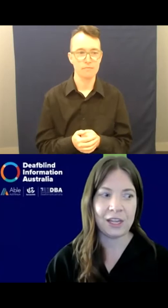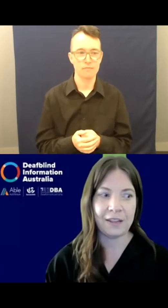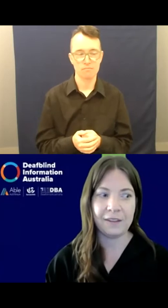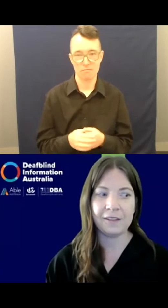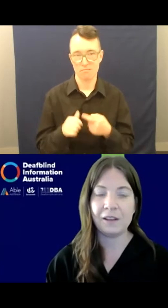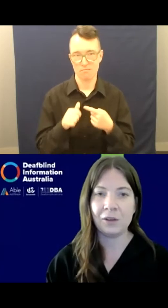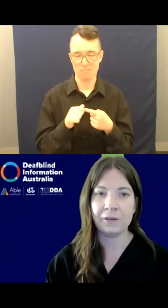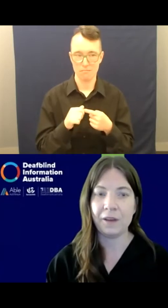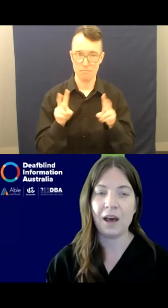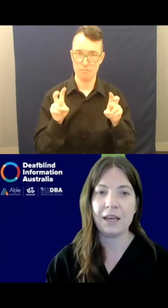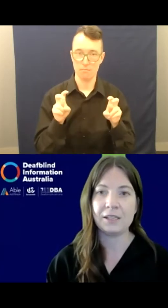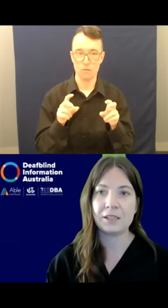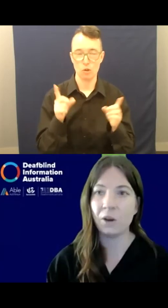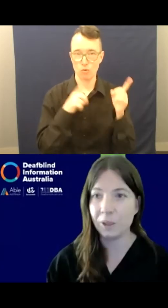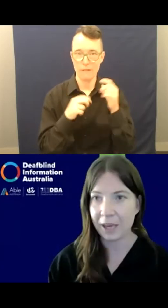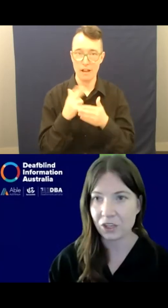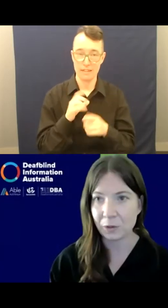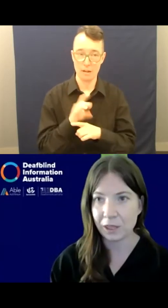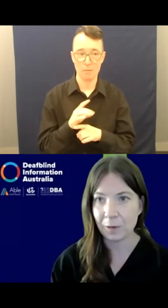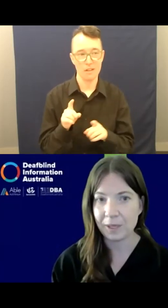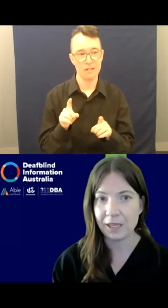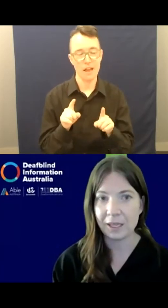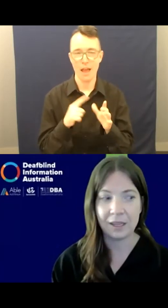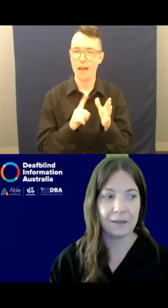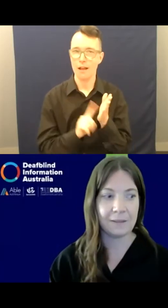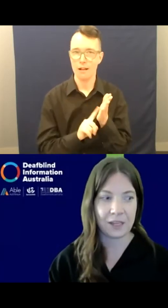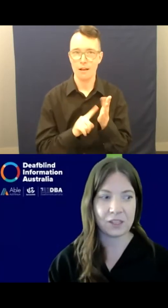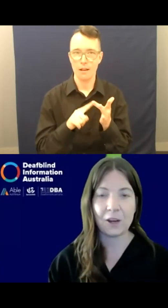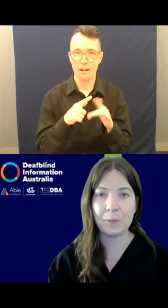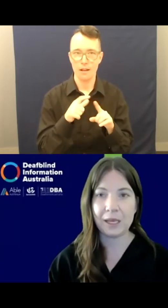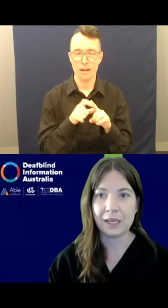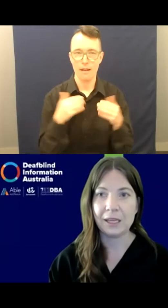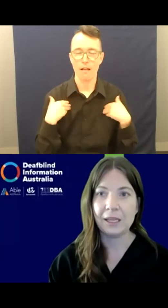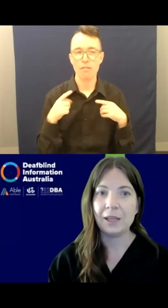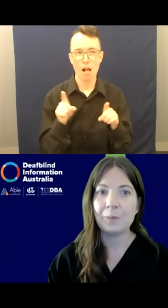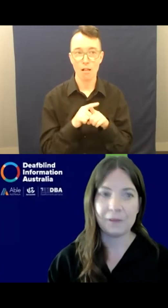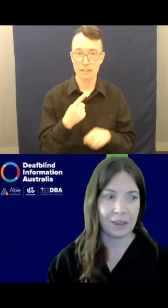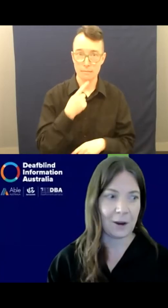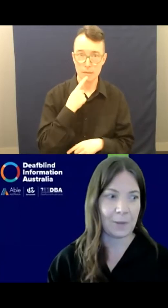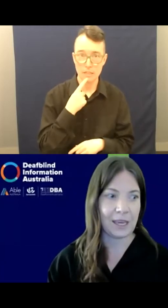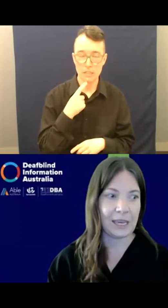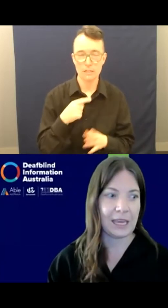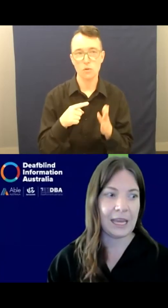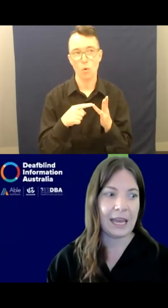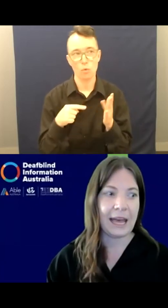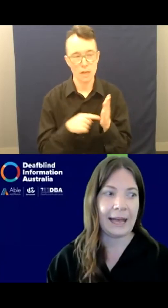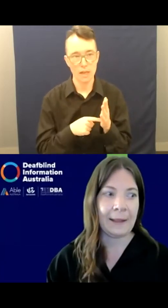sits alongside occupational therapy, speech therapy, music therapy and